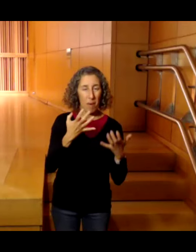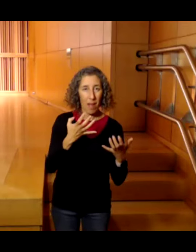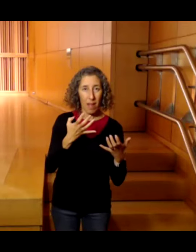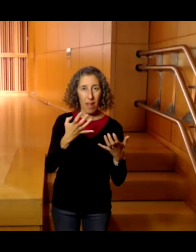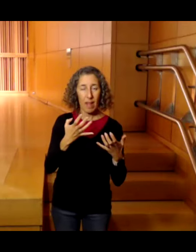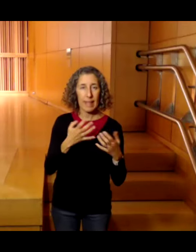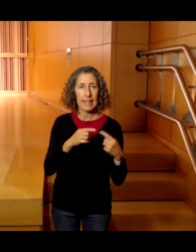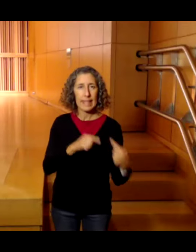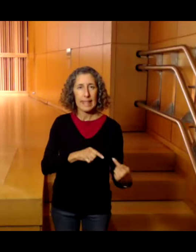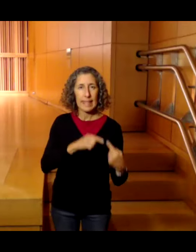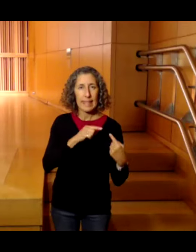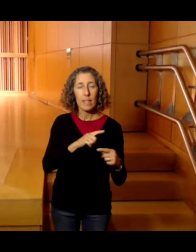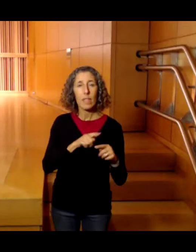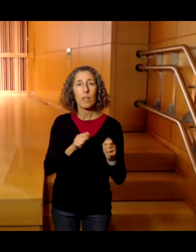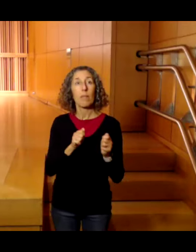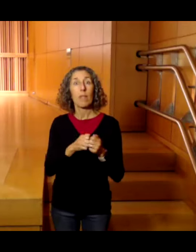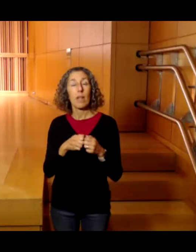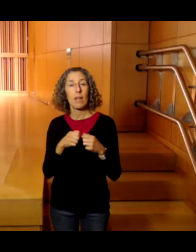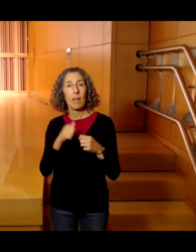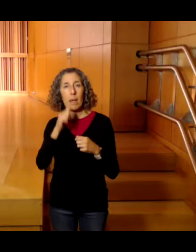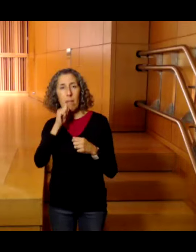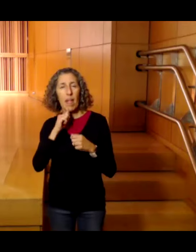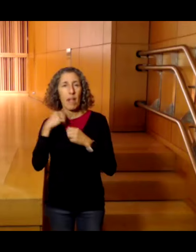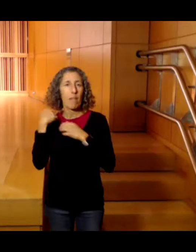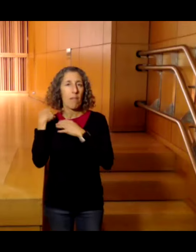the painful burden that stoops and contorts a once straight and beautiful back.